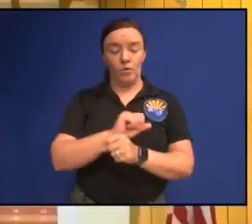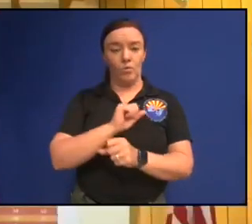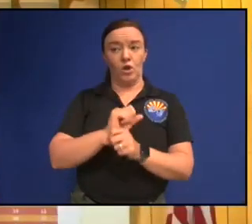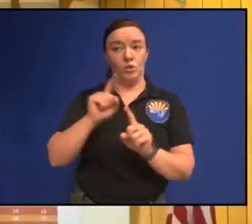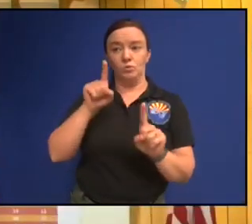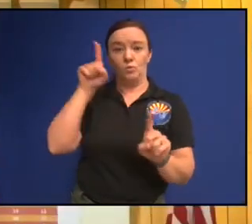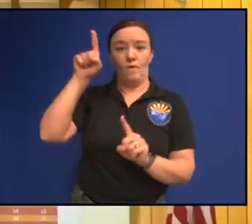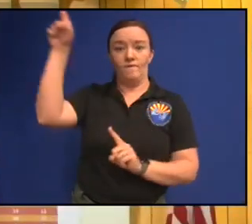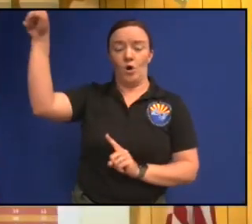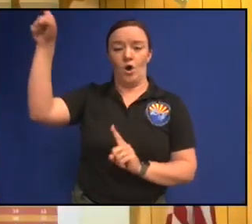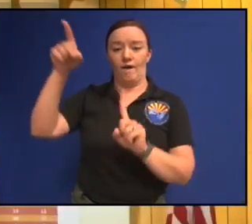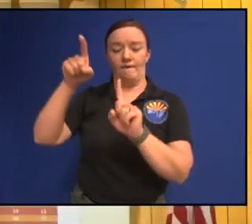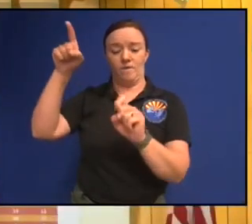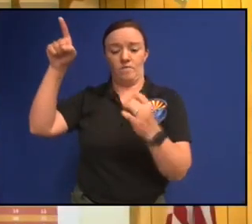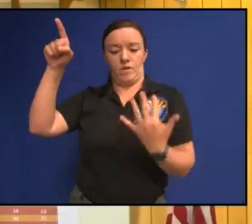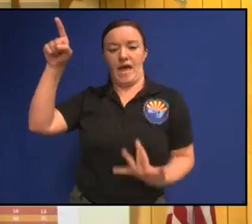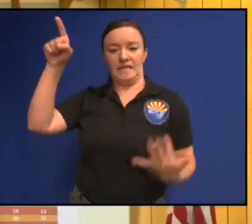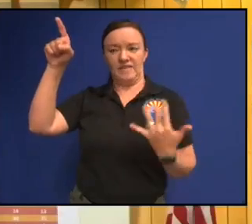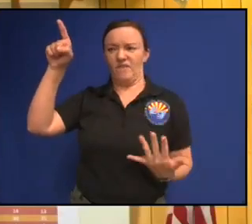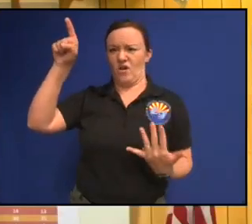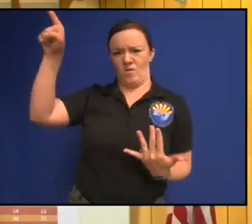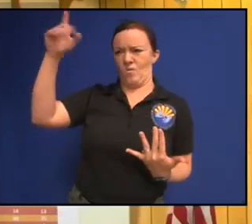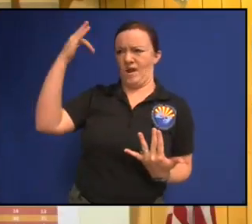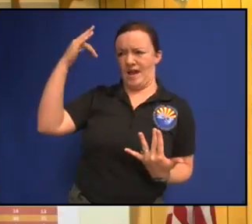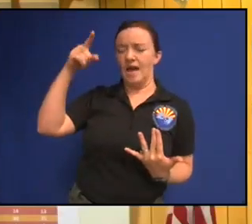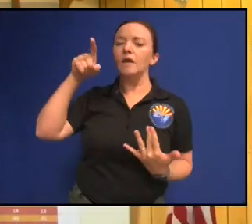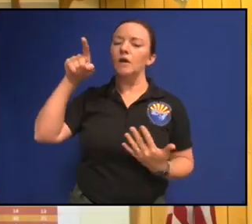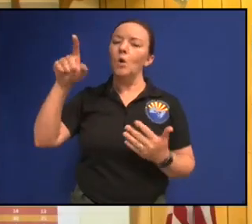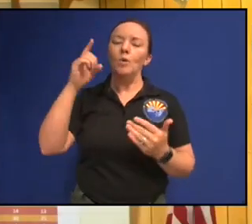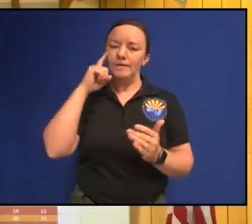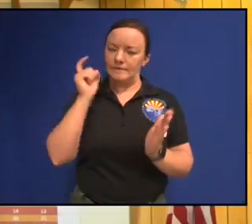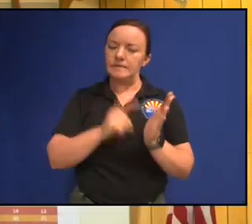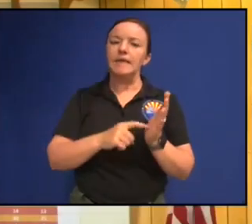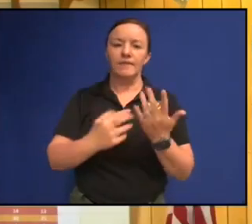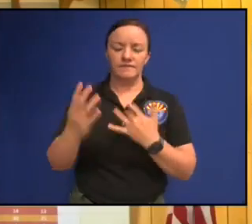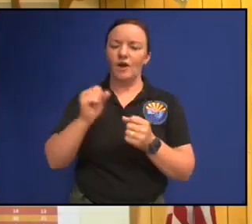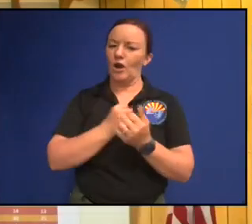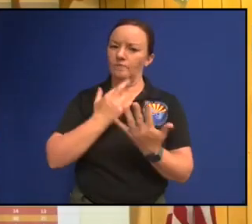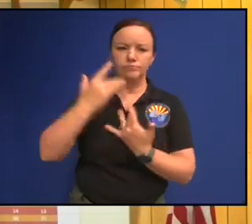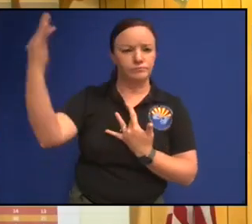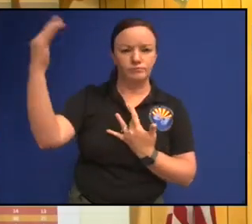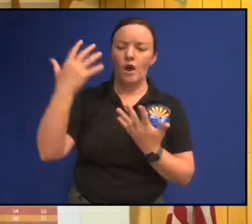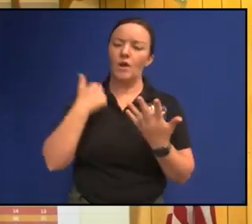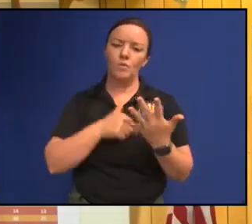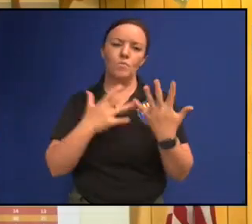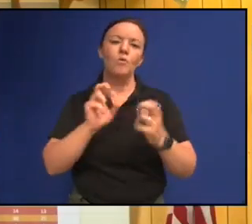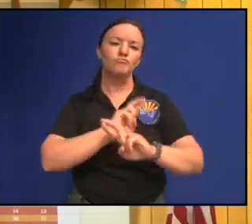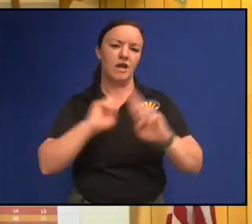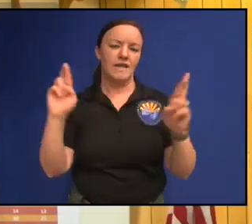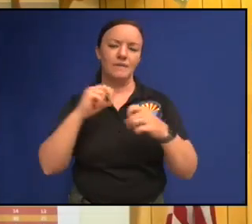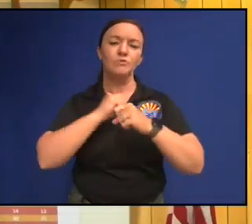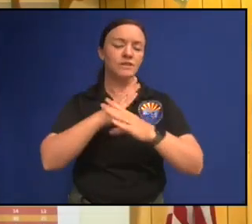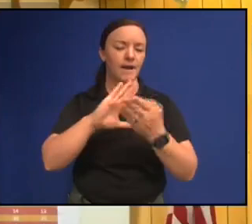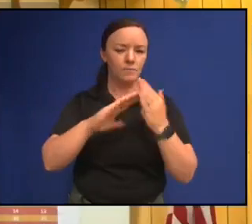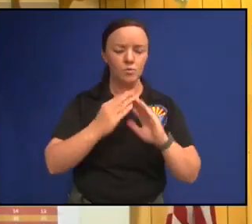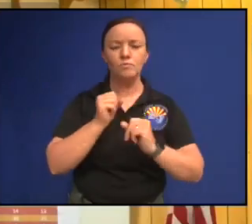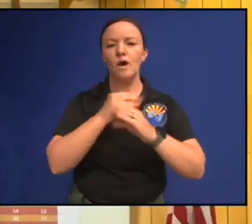WE WANT TO PROTECT THE COMMUNITIES AND HOMES OUT HERE AND NOT HAVE ANY MORE IMPACT.